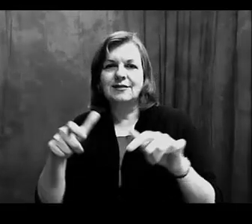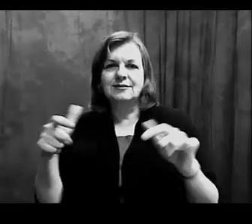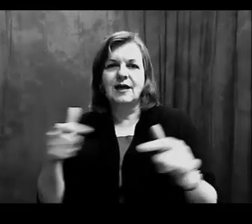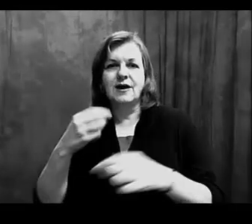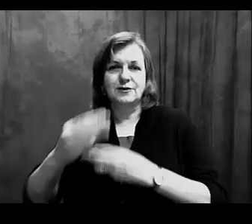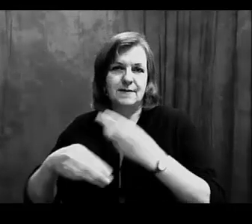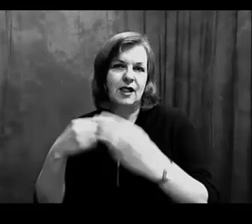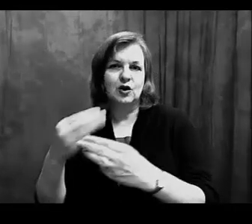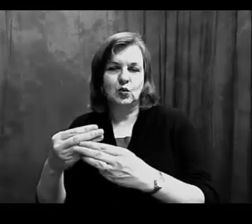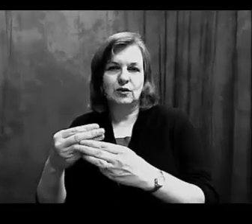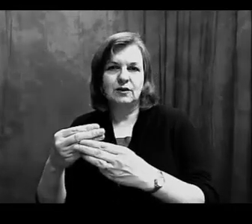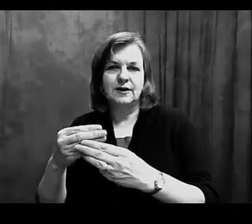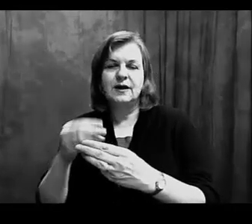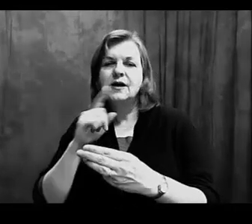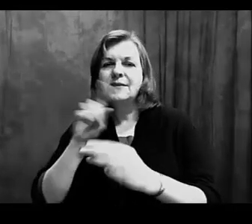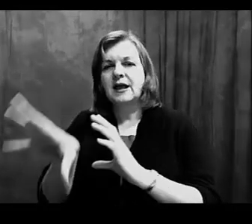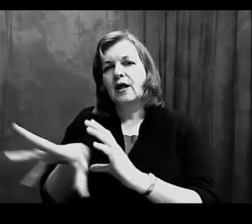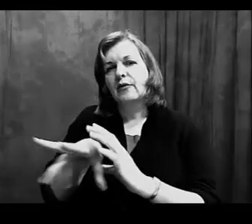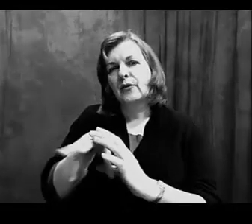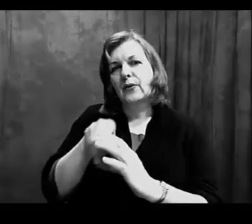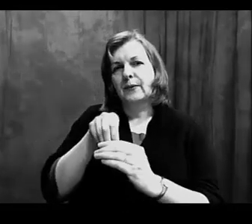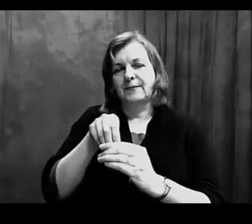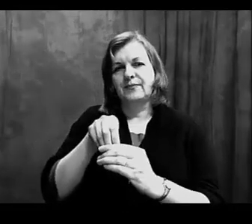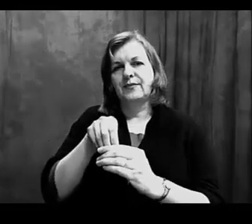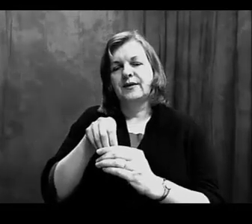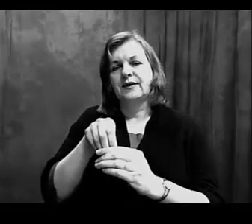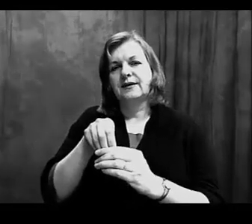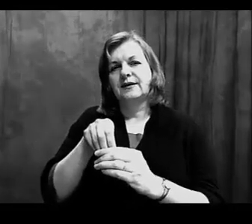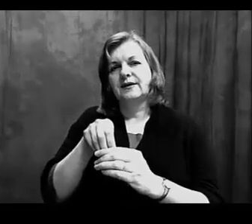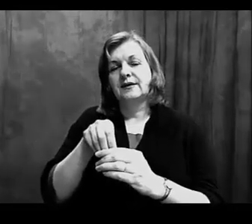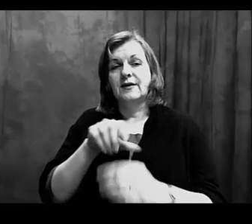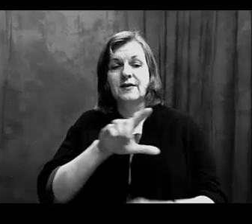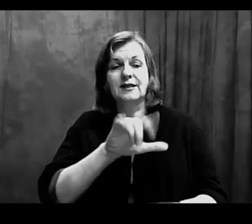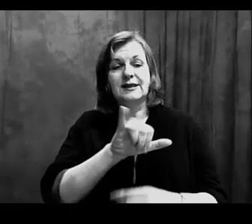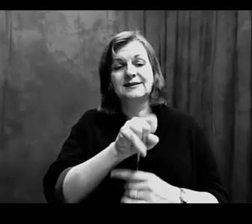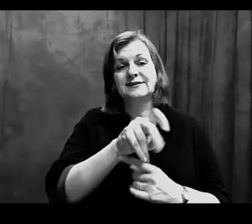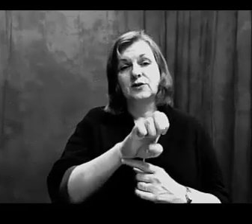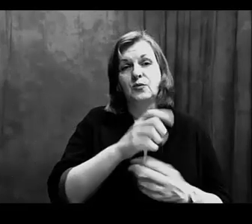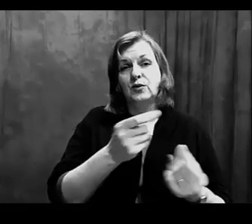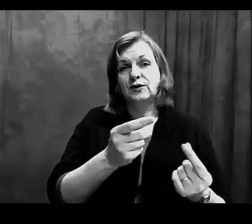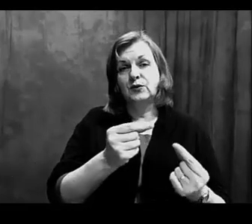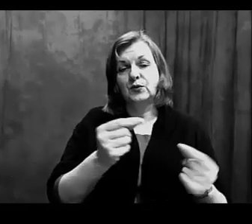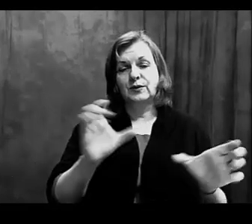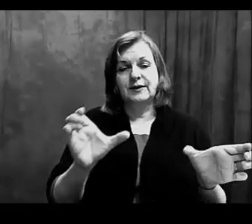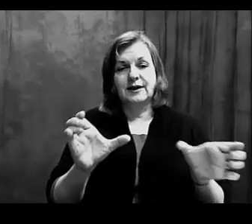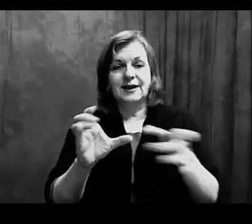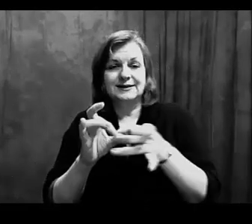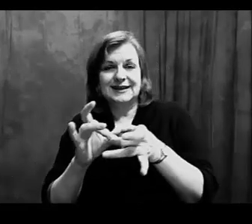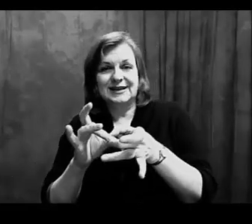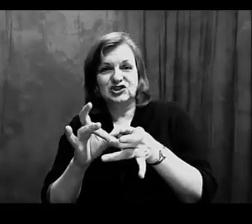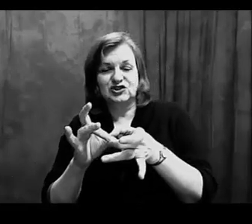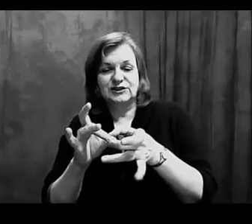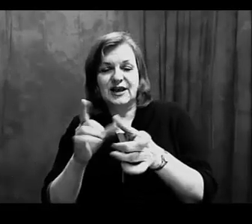food is a loose term for a large macromolecule being brought into the cell